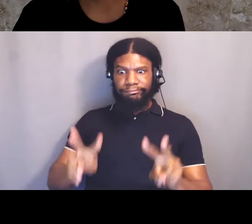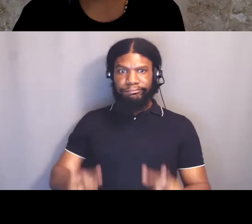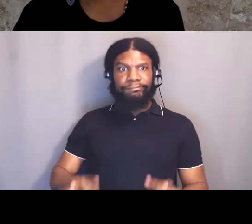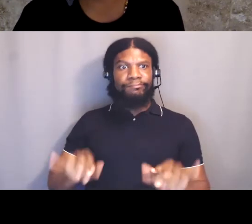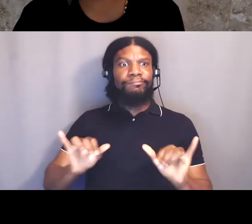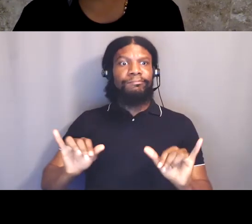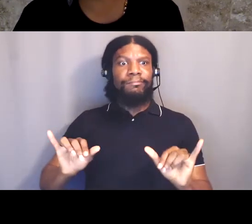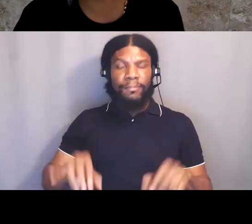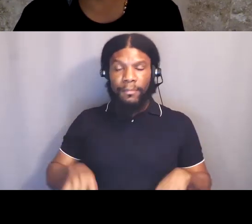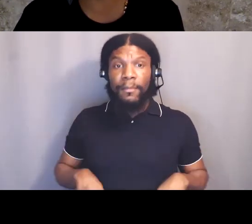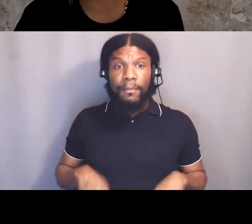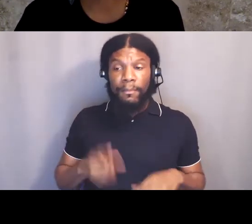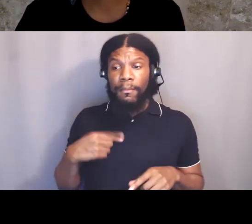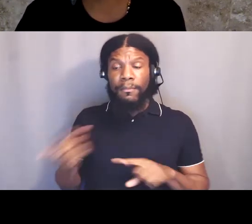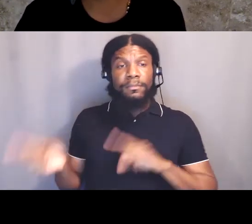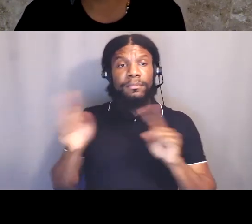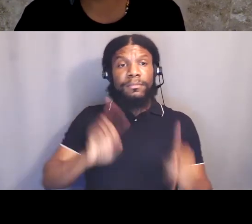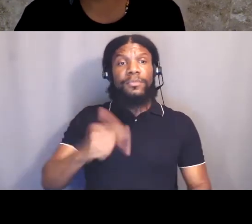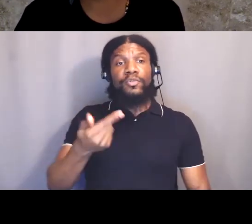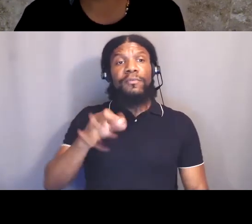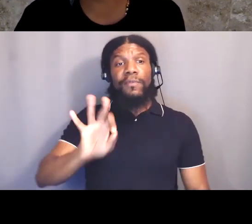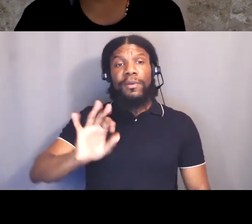I saw the sign about Darnella Frazier,